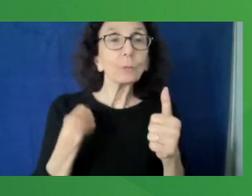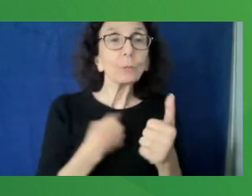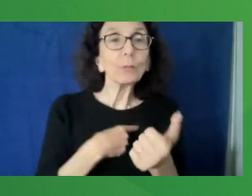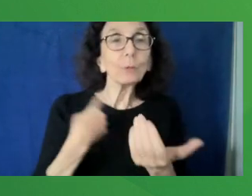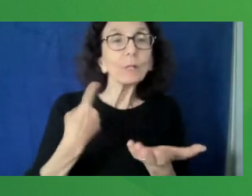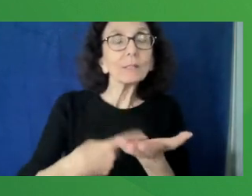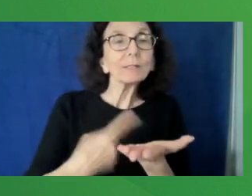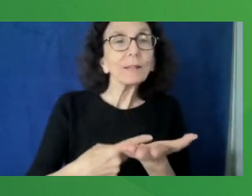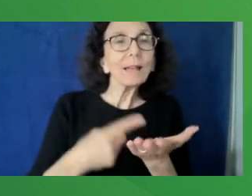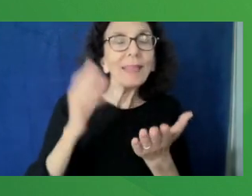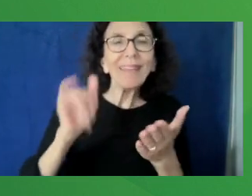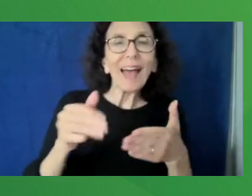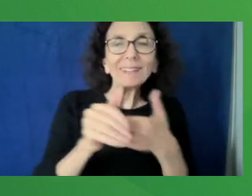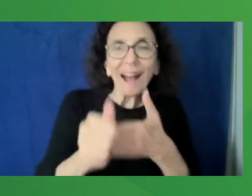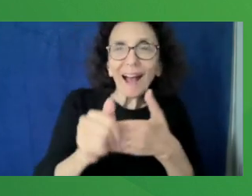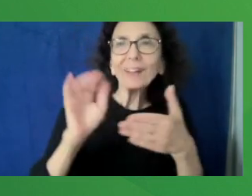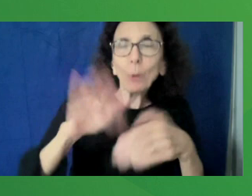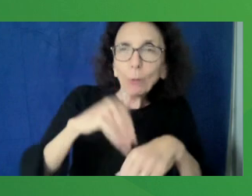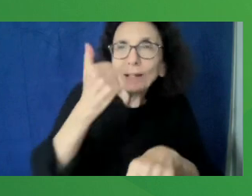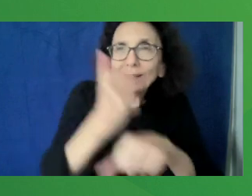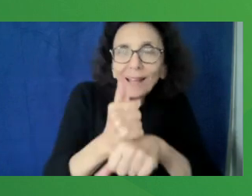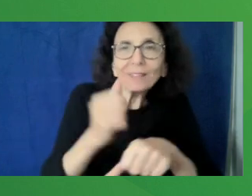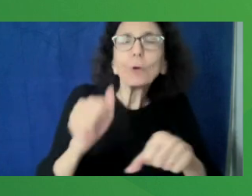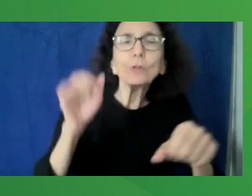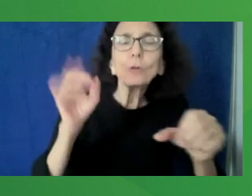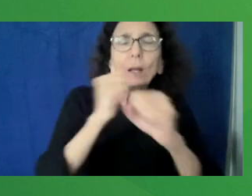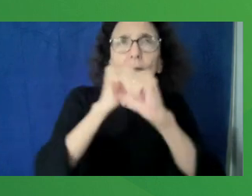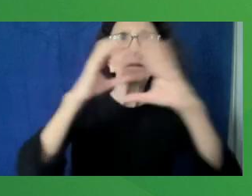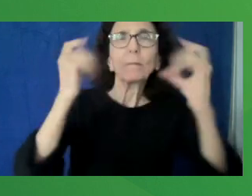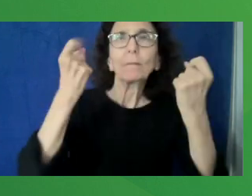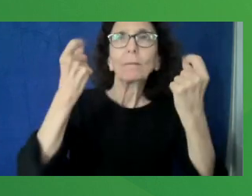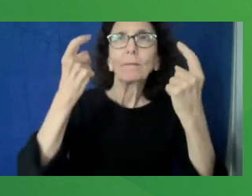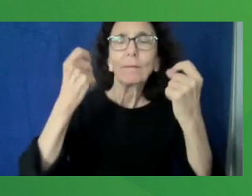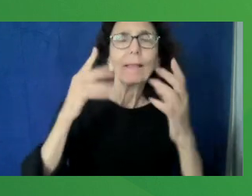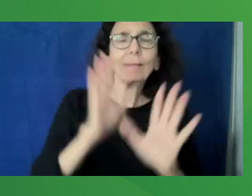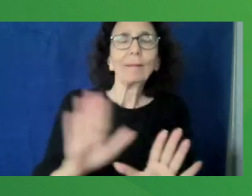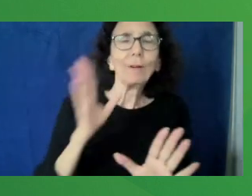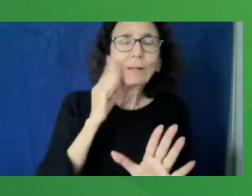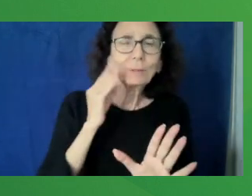that guide is to sort of introduce you to what that experience would've been for students. Then